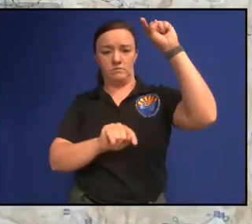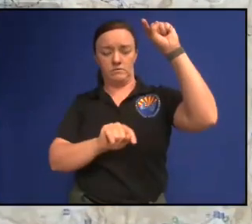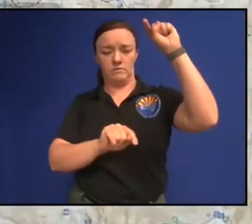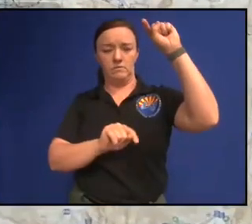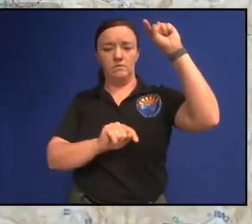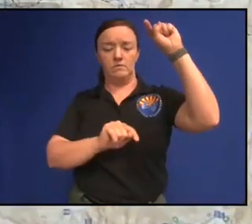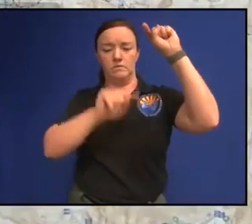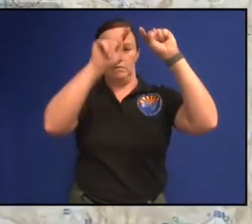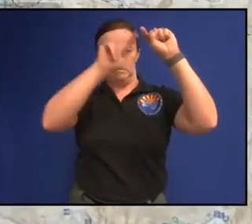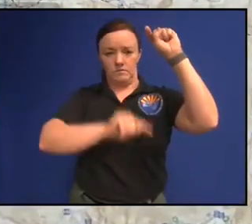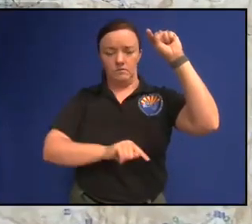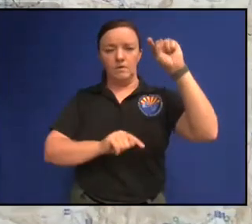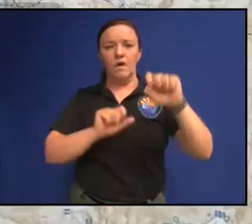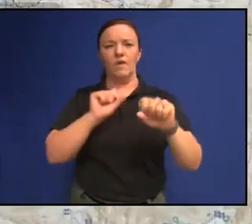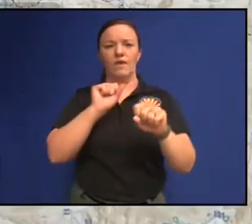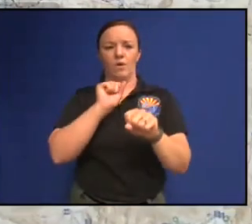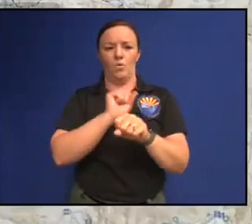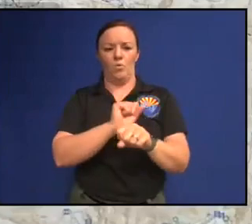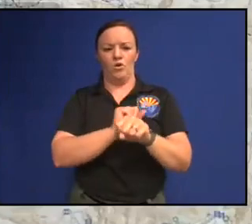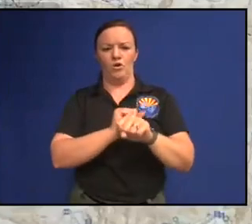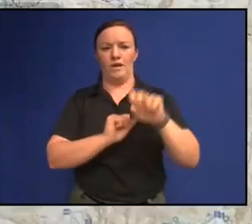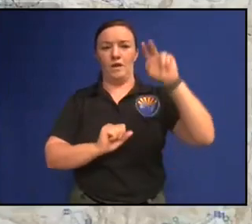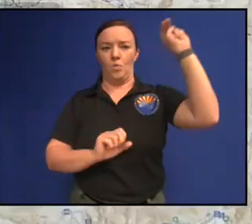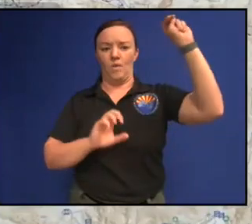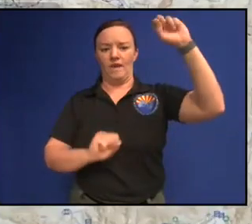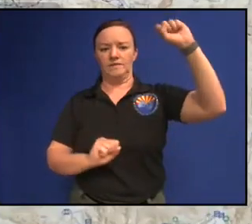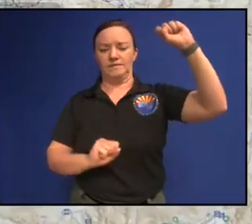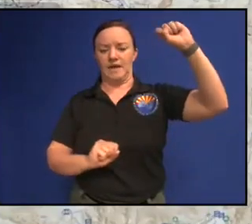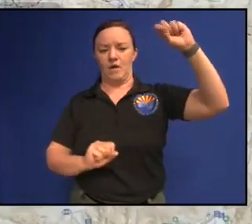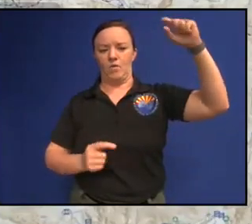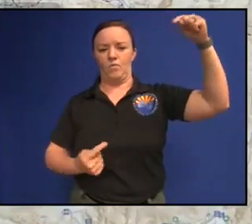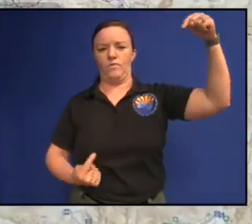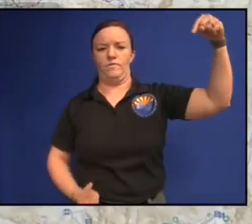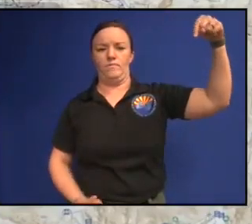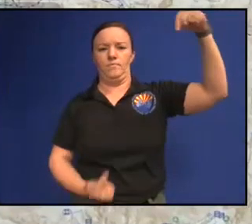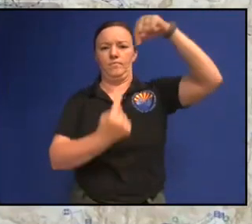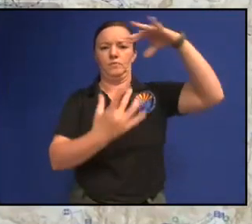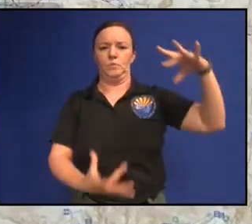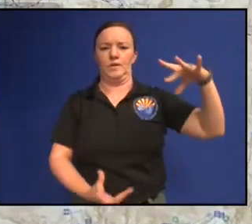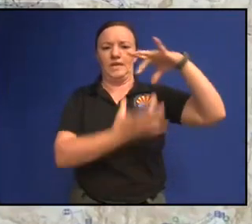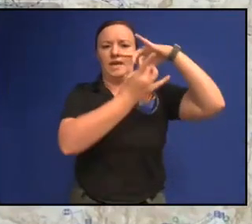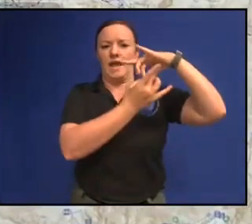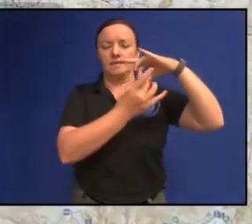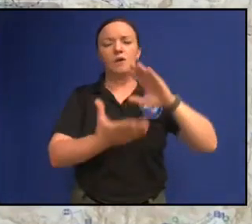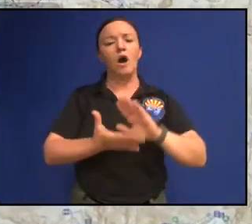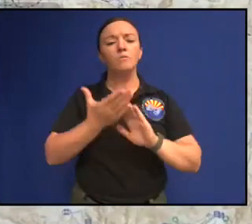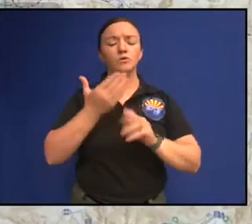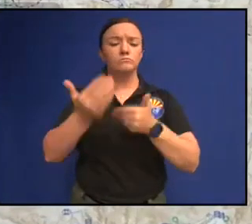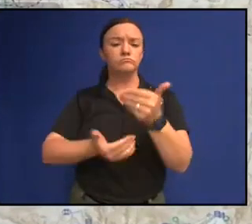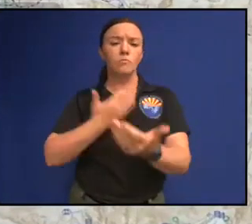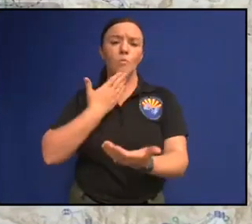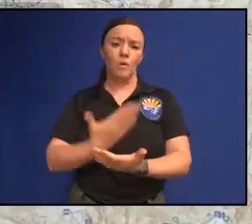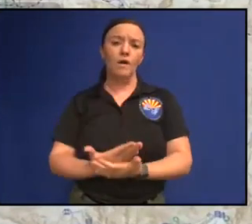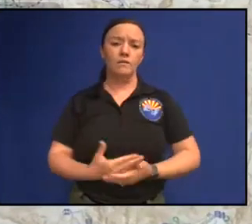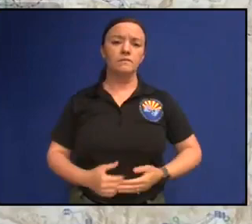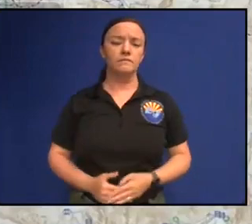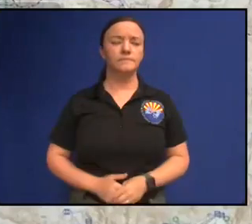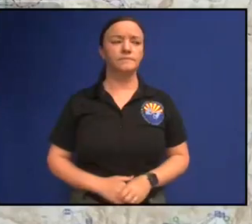FROM THE SOUTH. AND OPERATIONS HAVE BEEN GOING VERY WELL. IN BOTH OF THESE AREAS, THEY HAVE HAD TO DO SOME ROAD